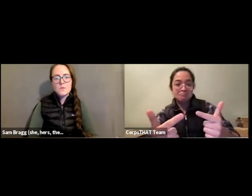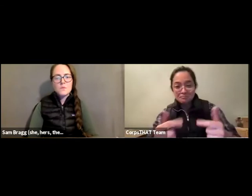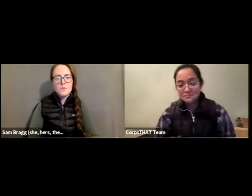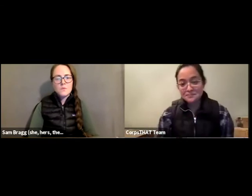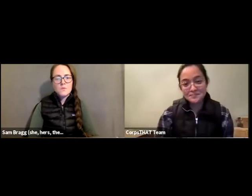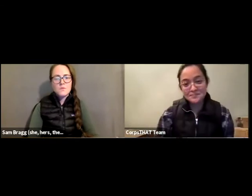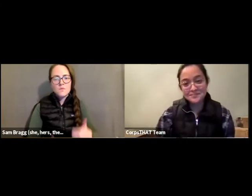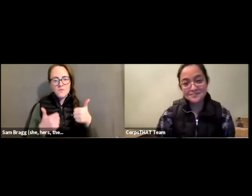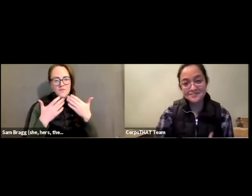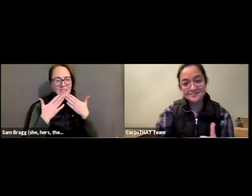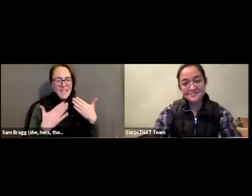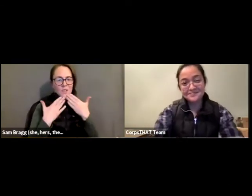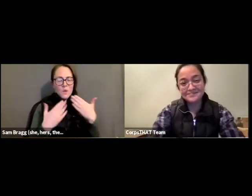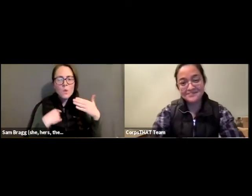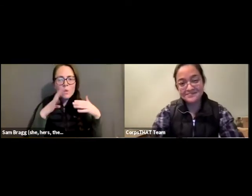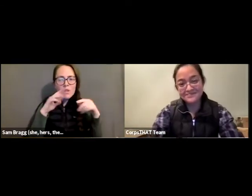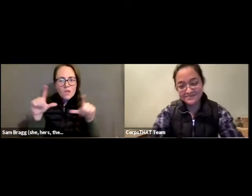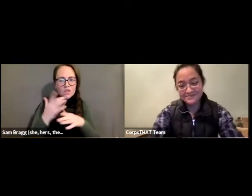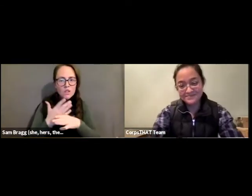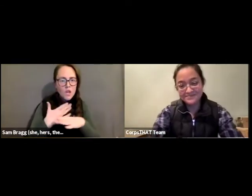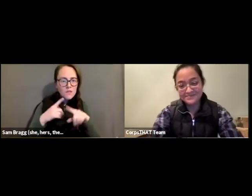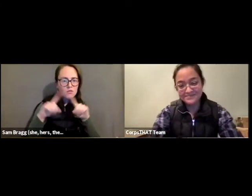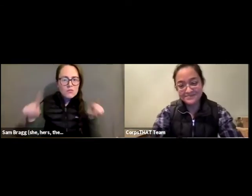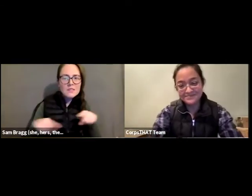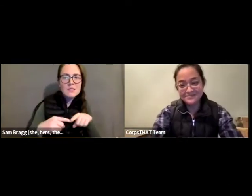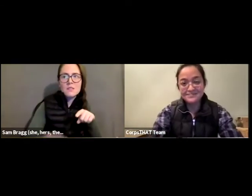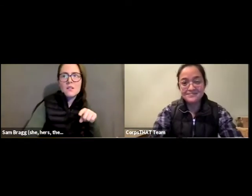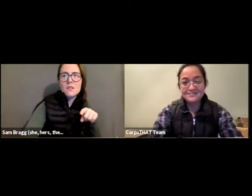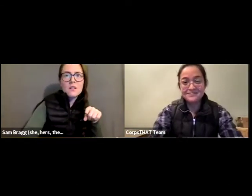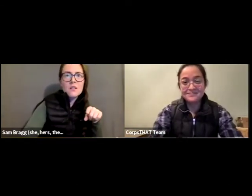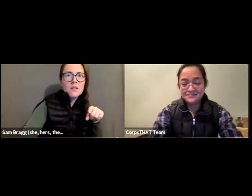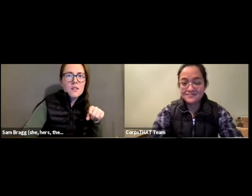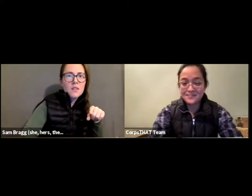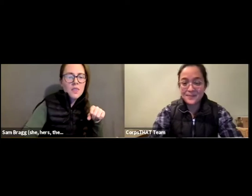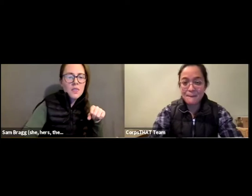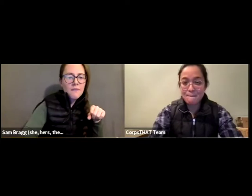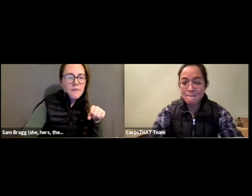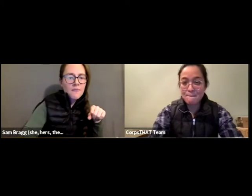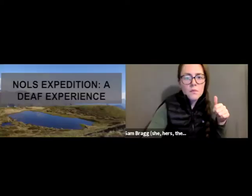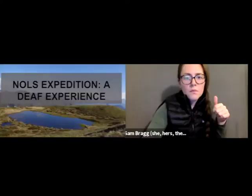Thank you! Thank you! I'm gonna go ahead and share my screen okay.